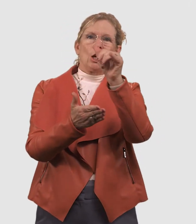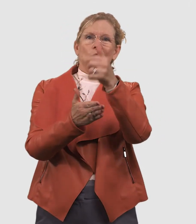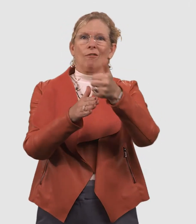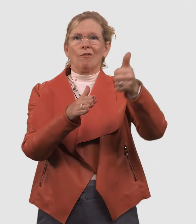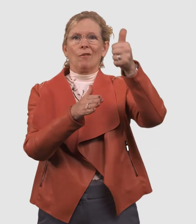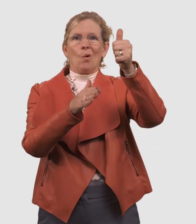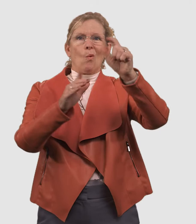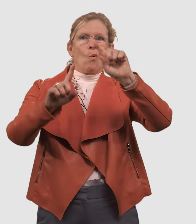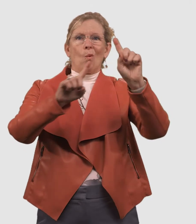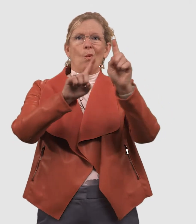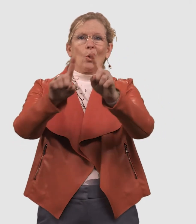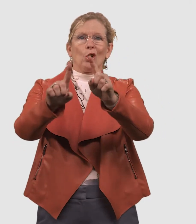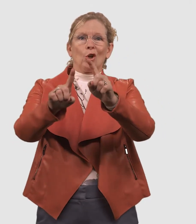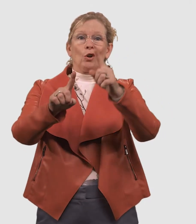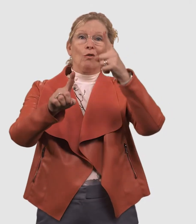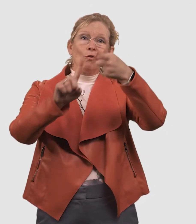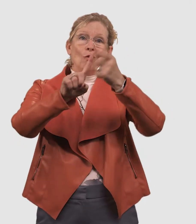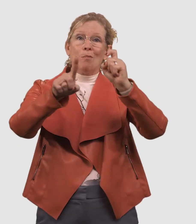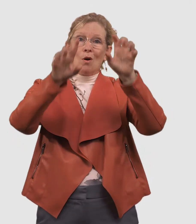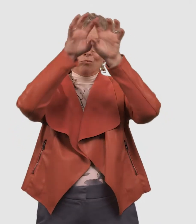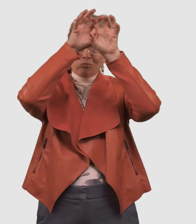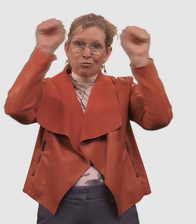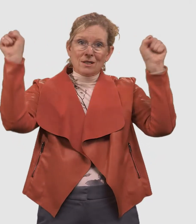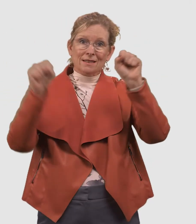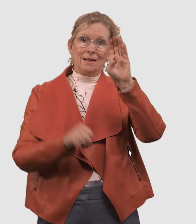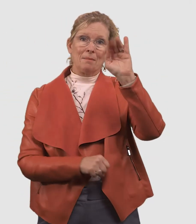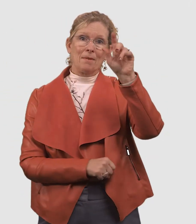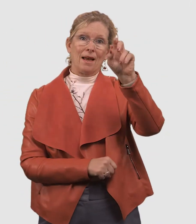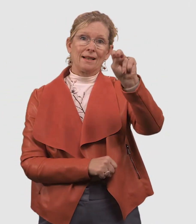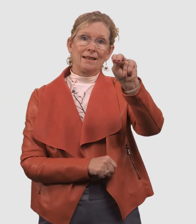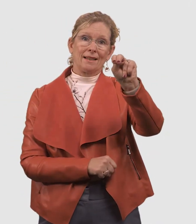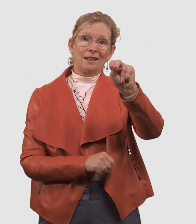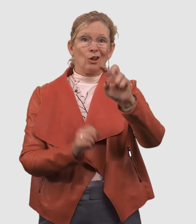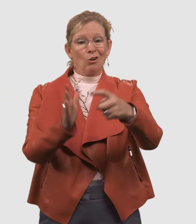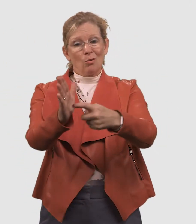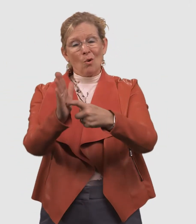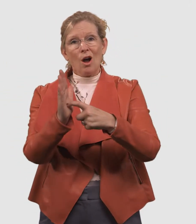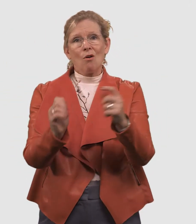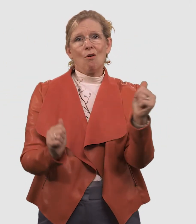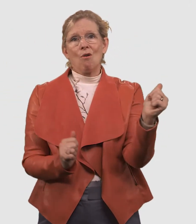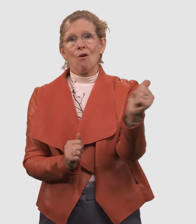and a new Executive Order from President Biden